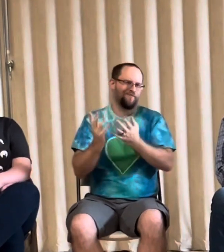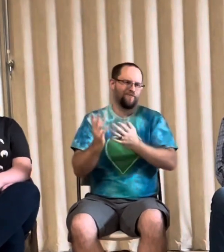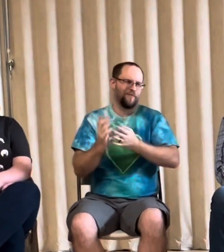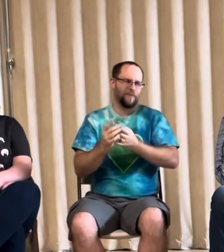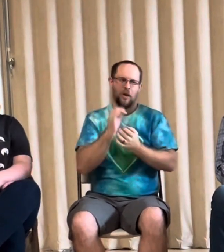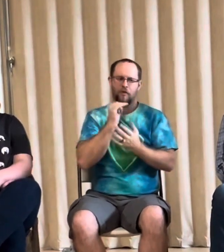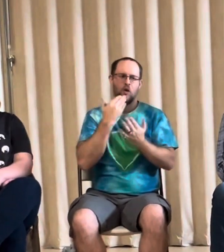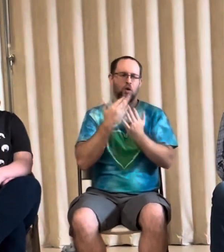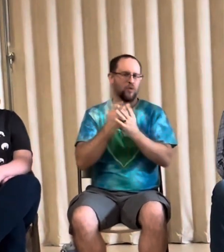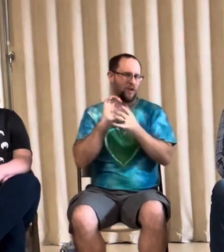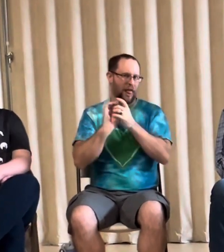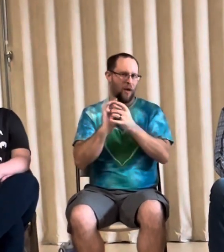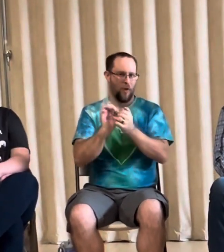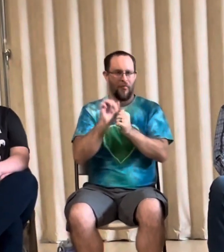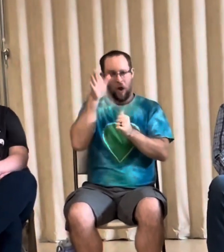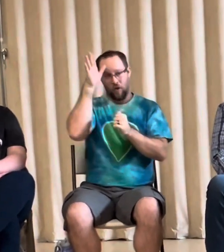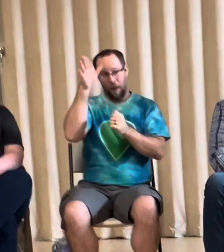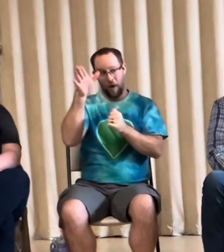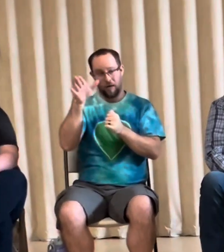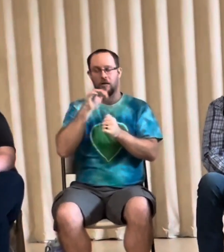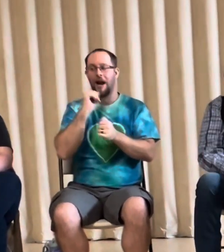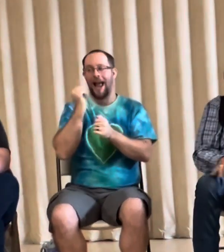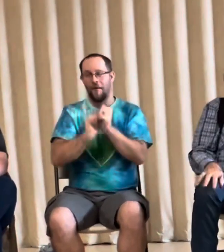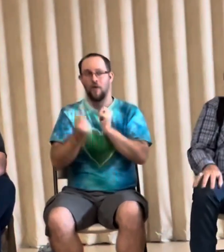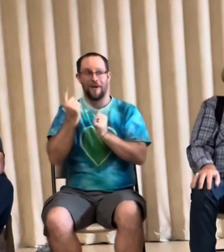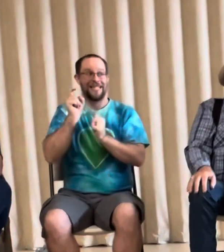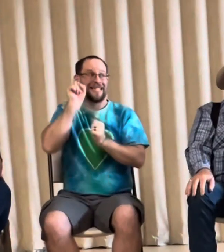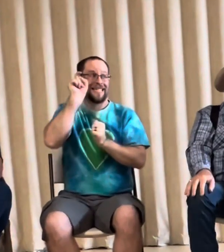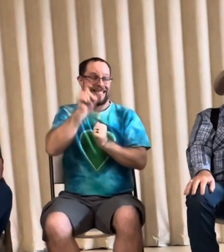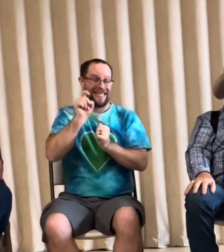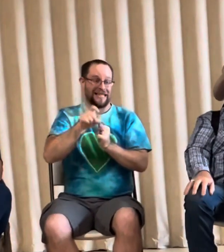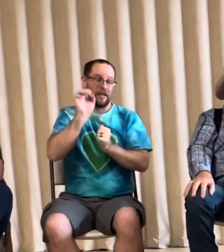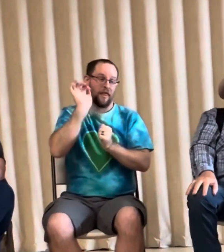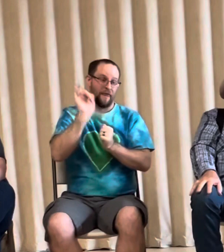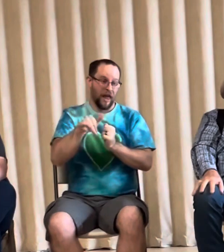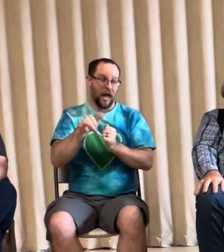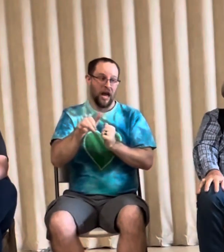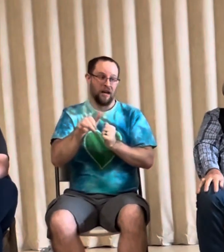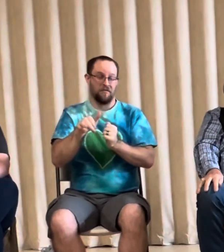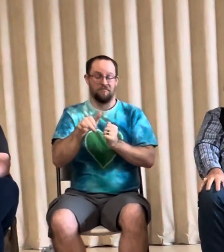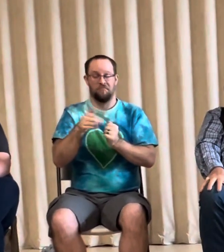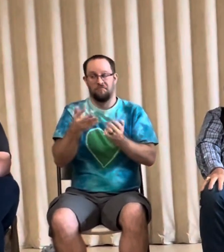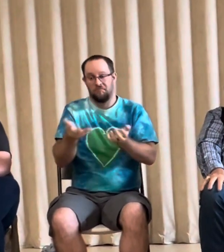have a good relationship with their grandpa, and not everyone needs that have a good relationship with a grandpa.